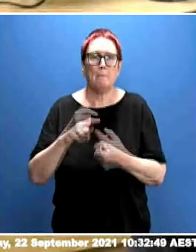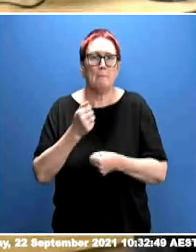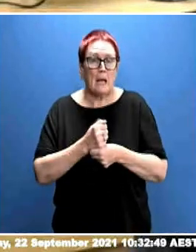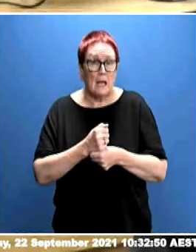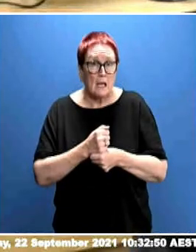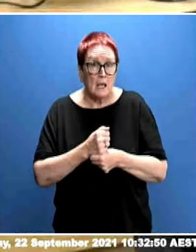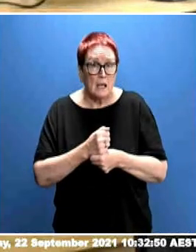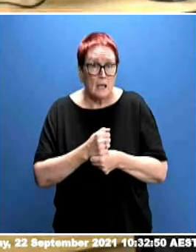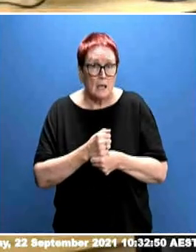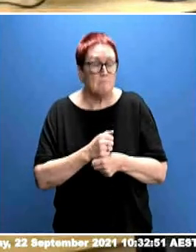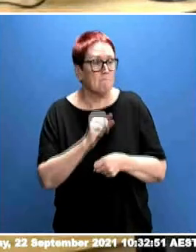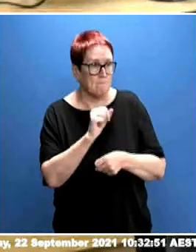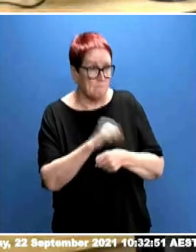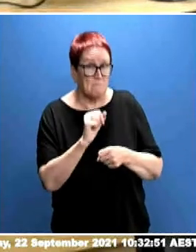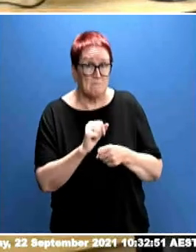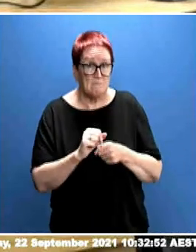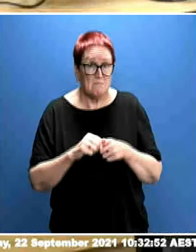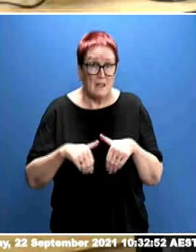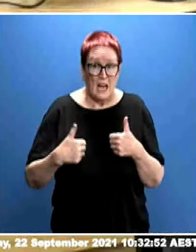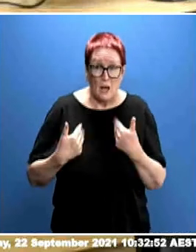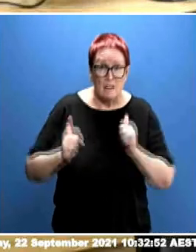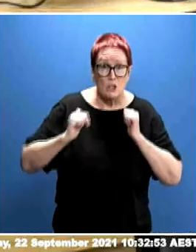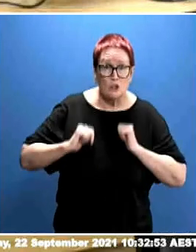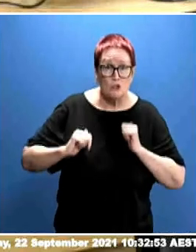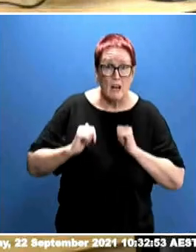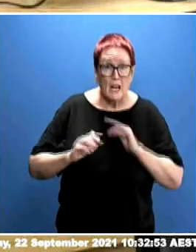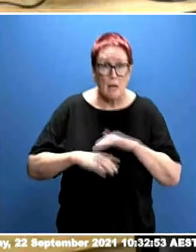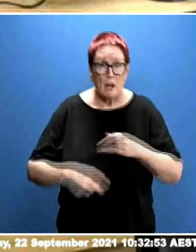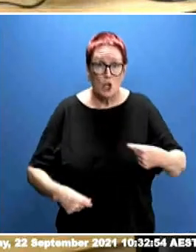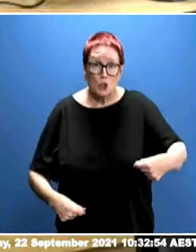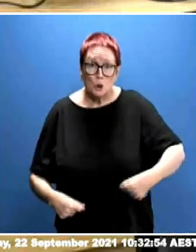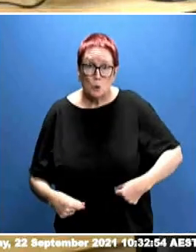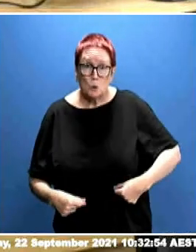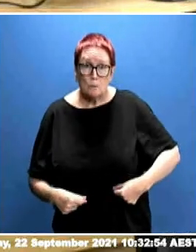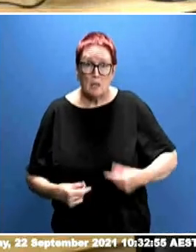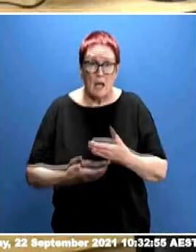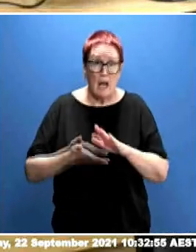Did you receive any training around the peg tube and how it's to be used?